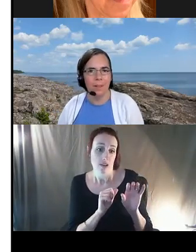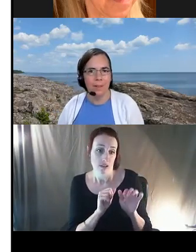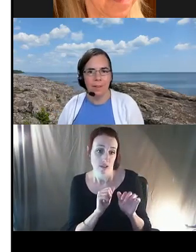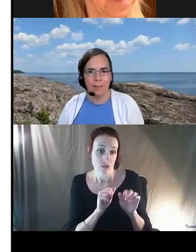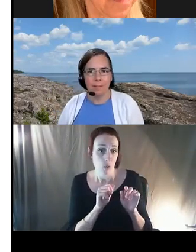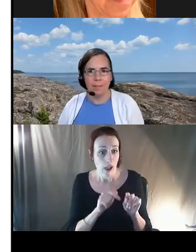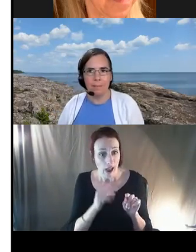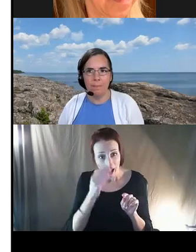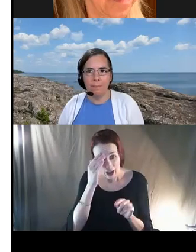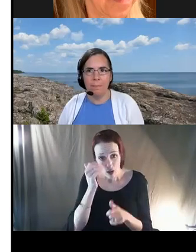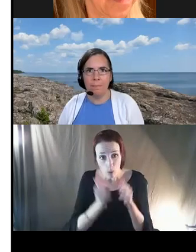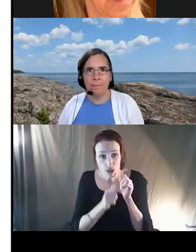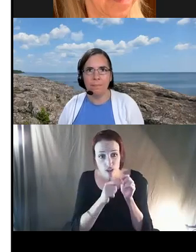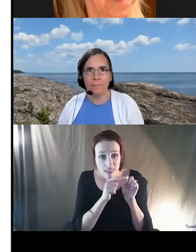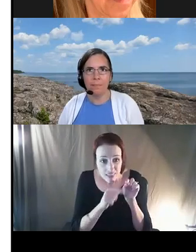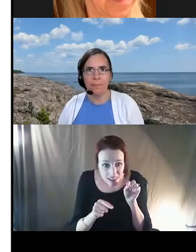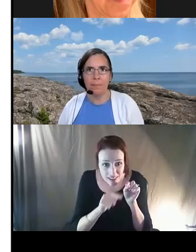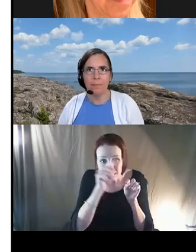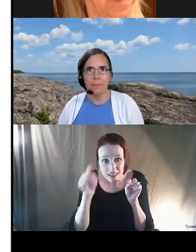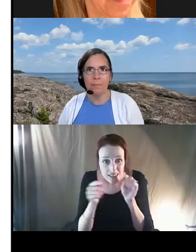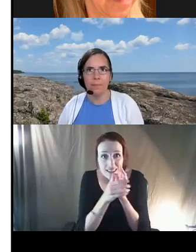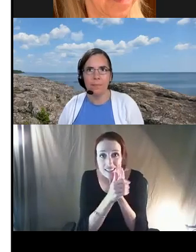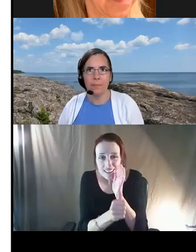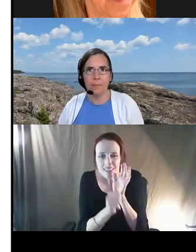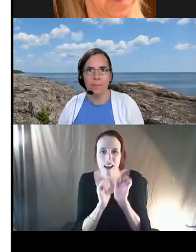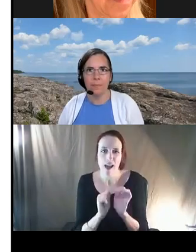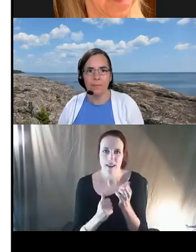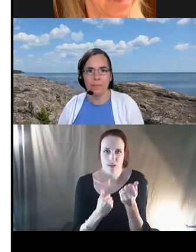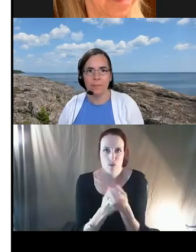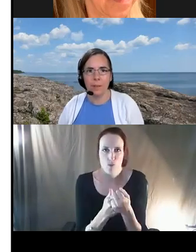them with when I am creating digital content.